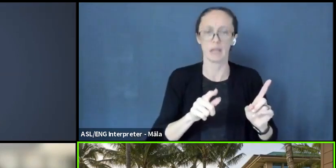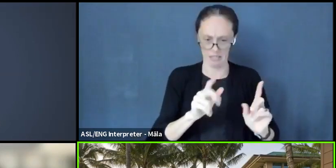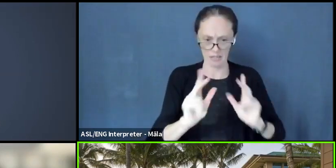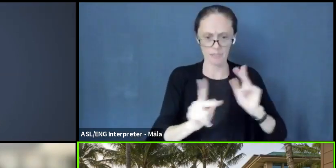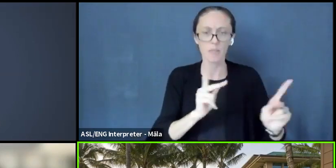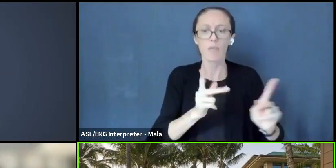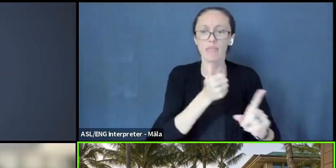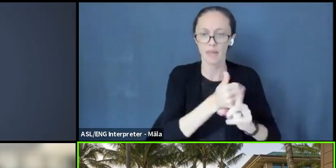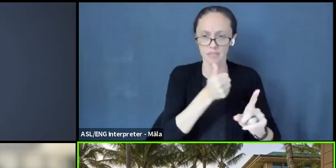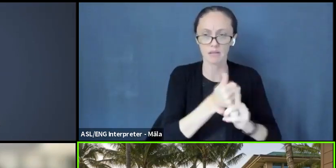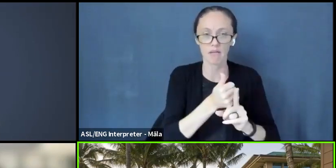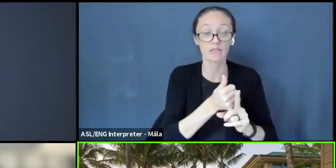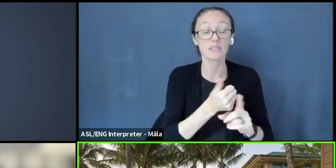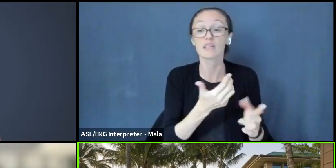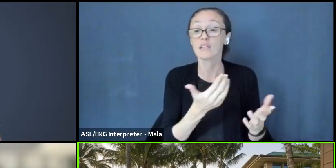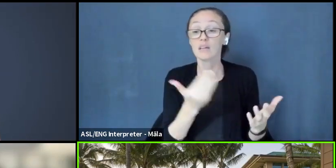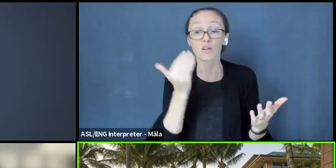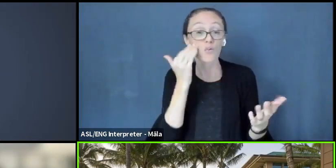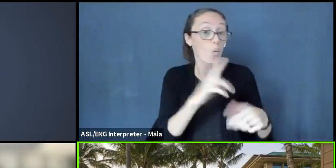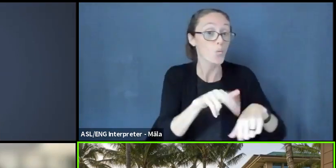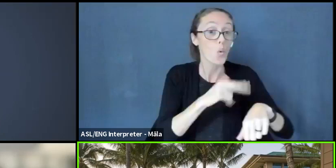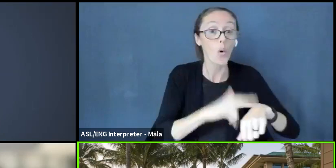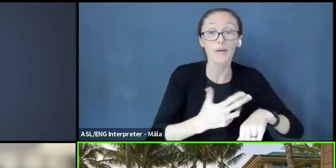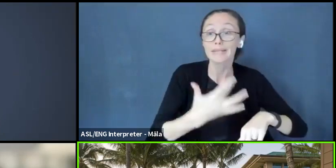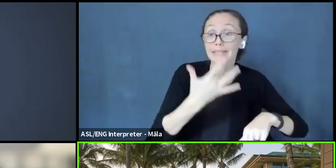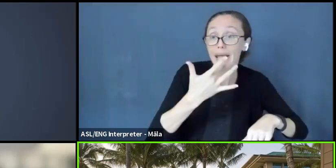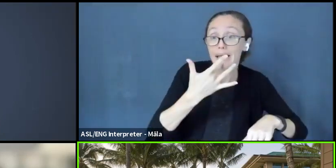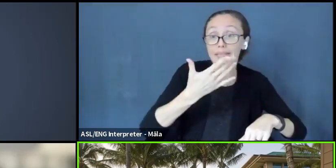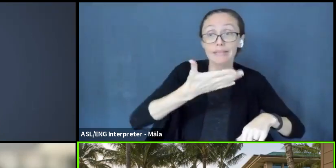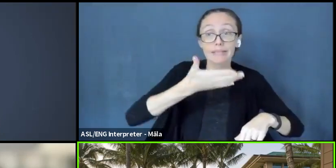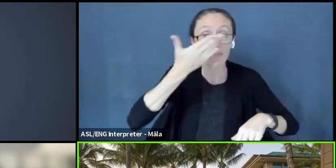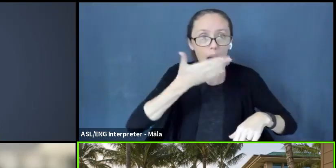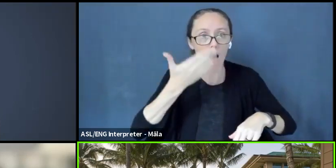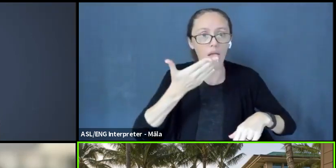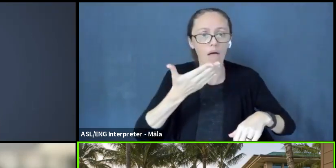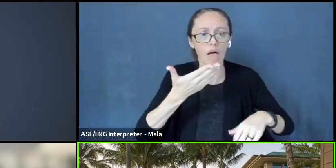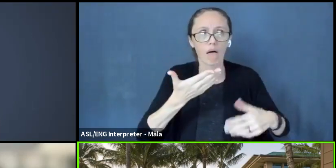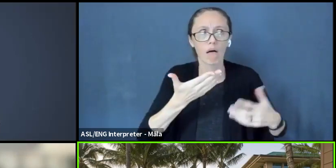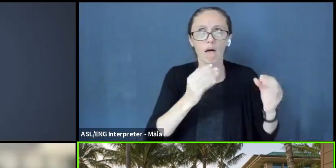return of normal taste and normal smell. Takes a long time.